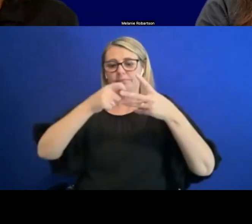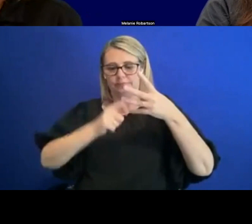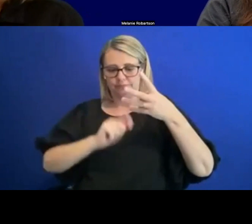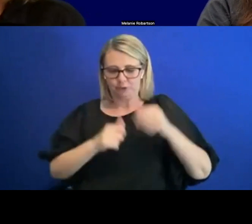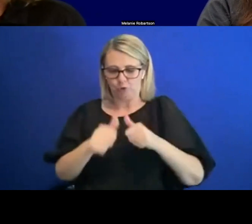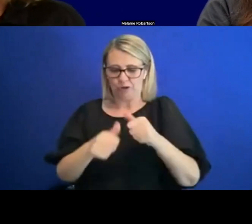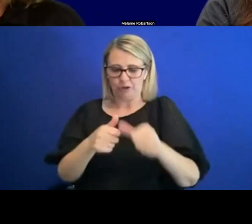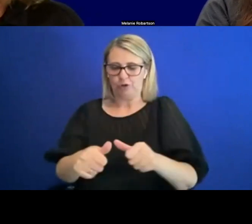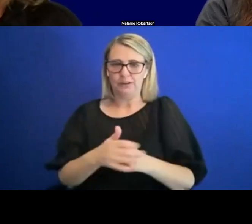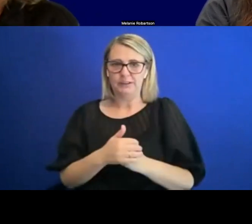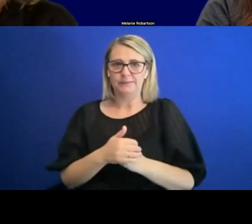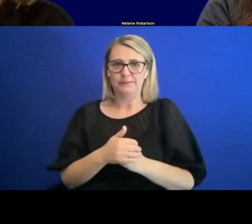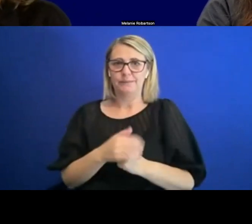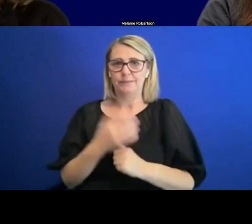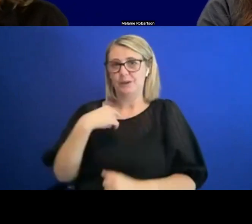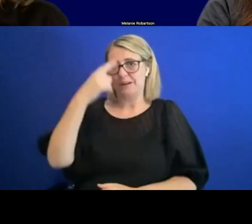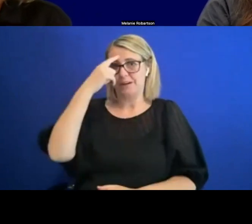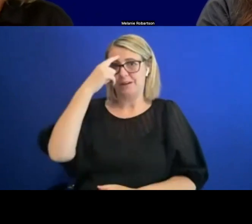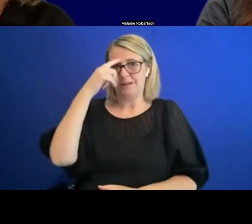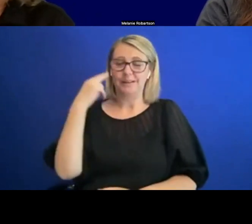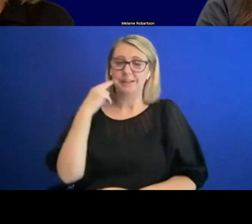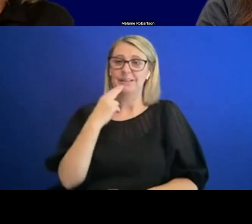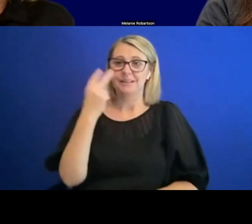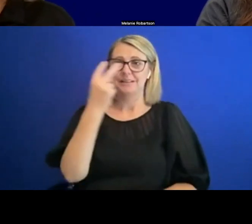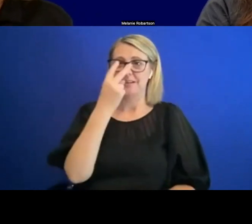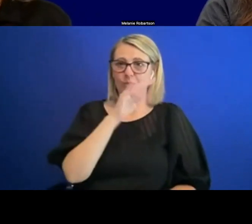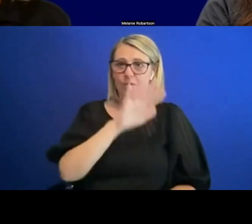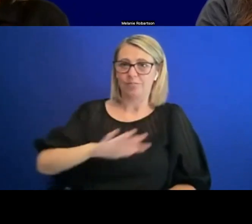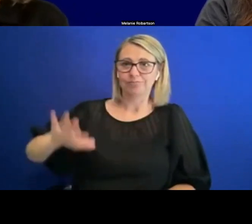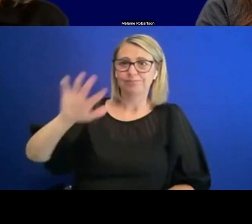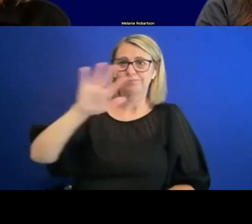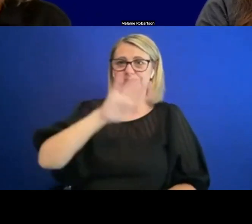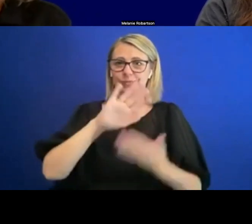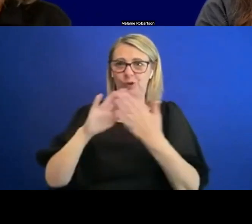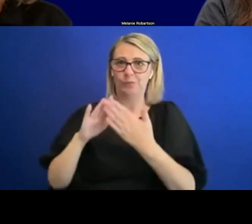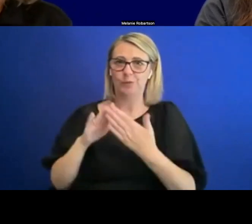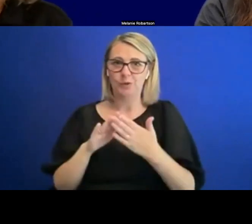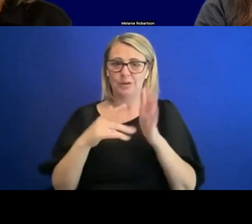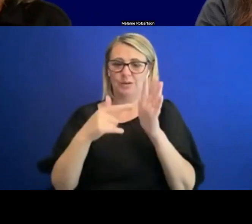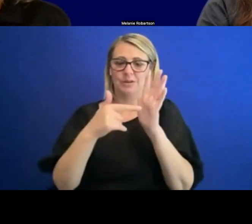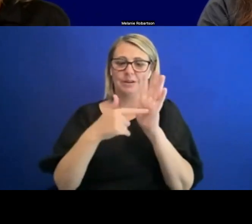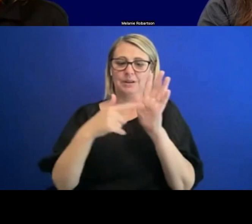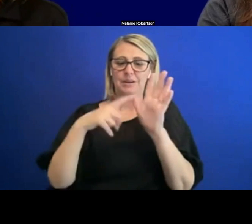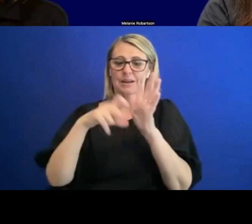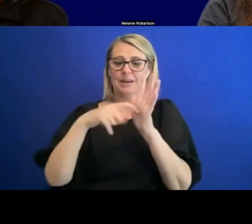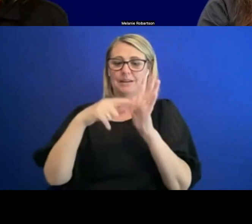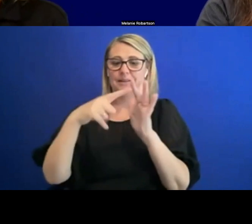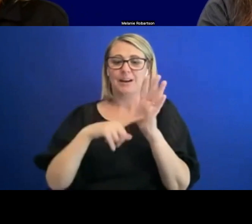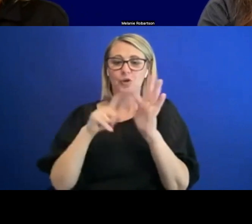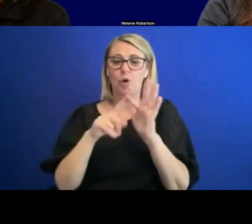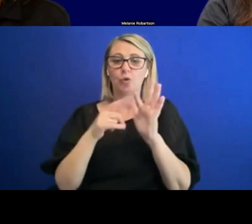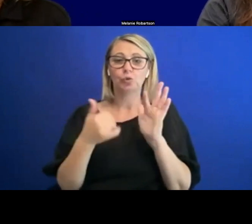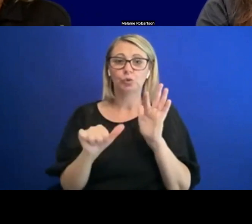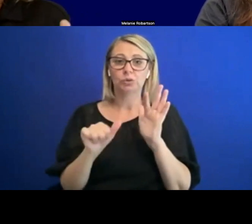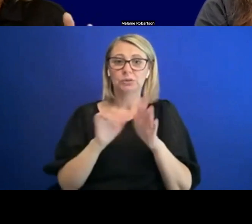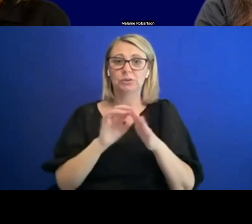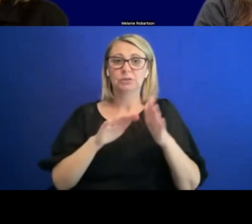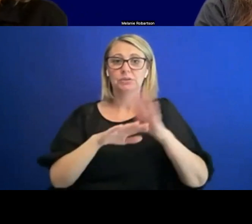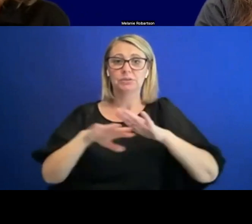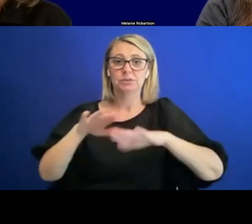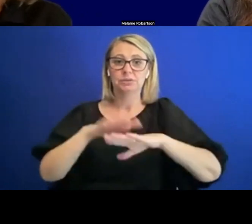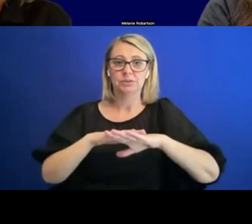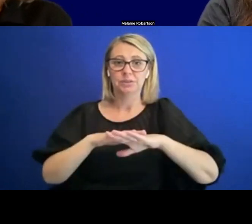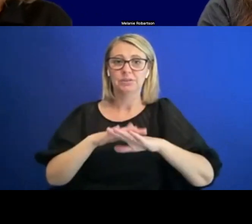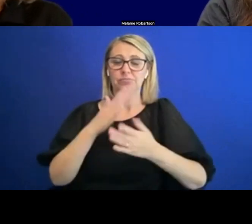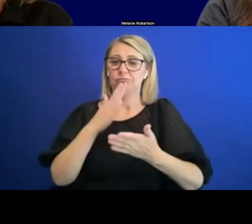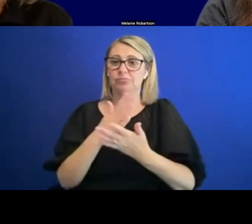to look at is again within our deafblind field our tactile use is so important with whatever we